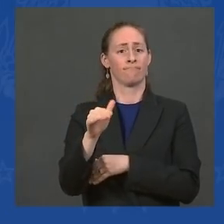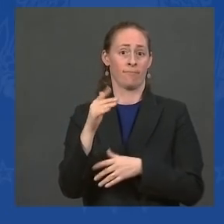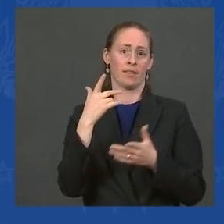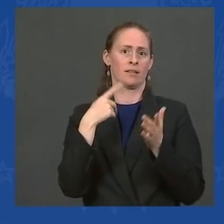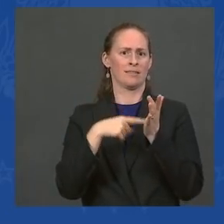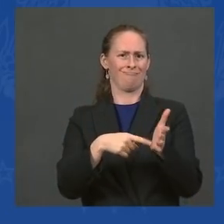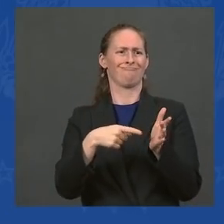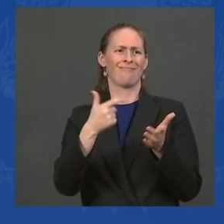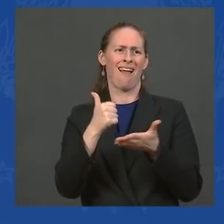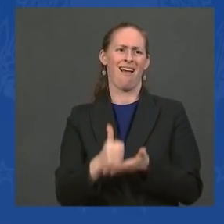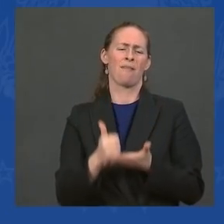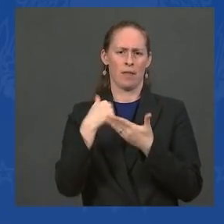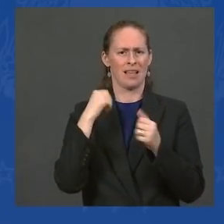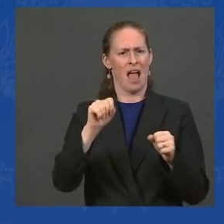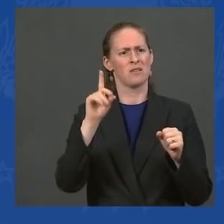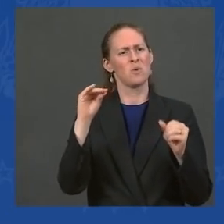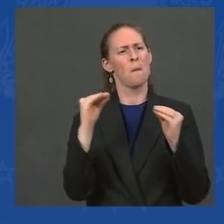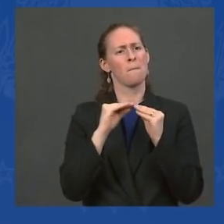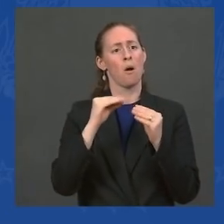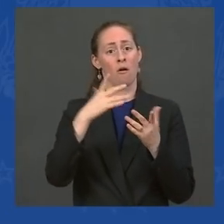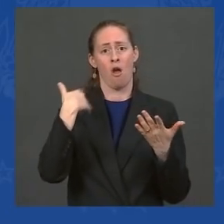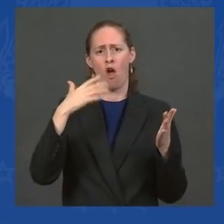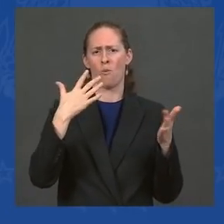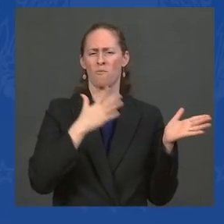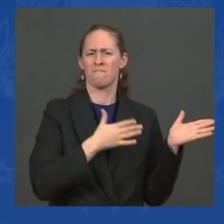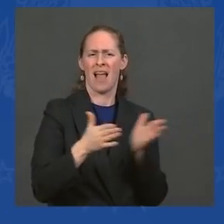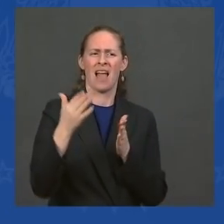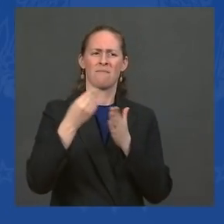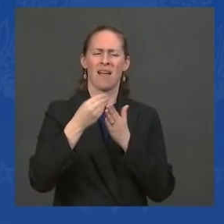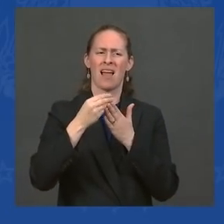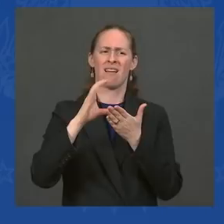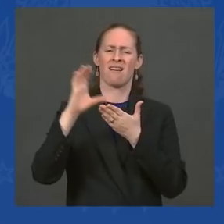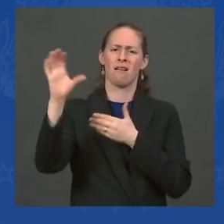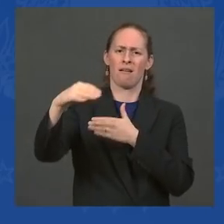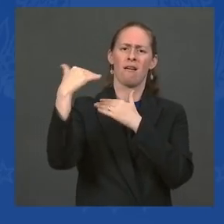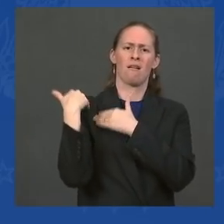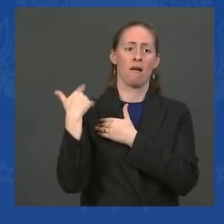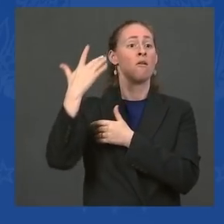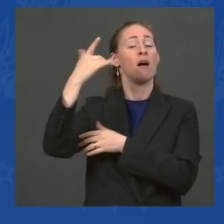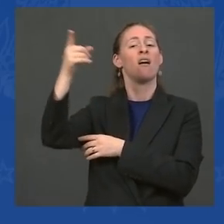It's paid for because big corporations and the very wealthy ought to start paying their fair share.